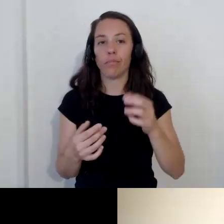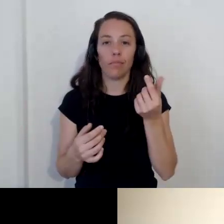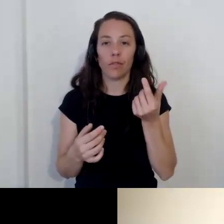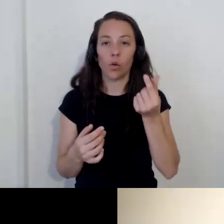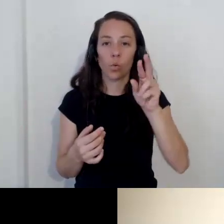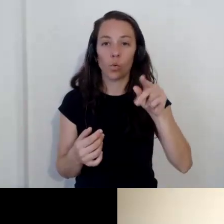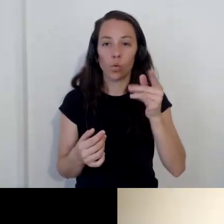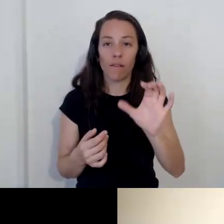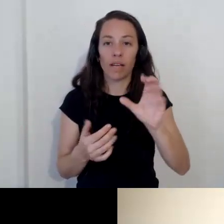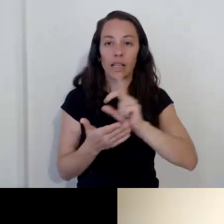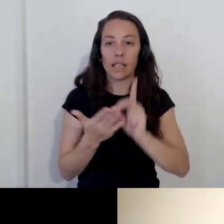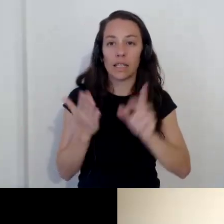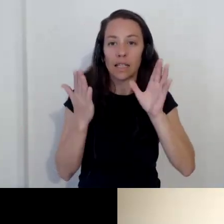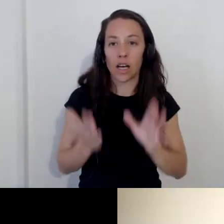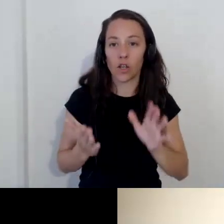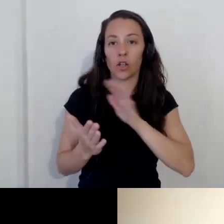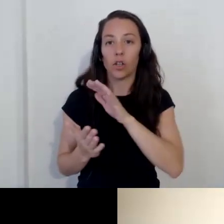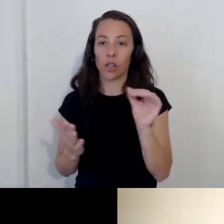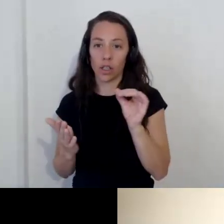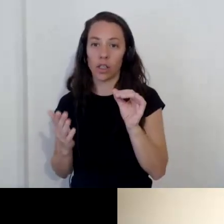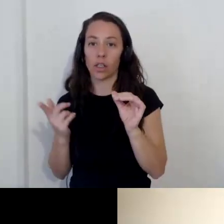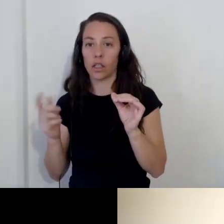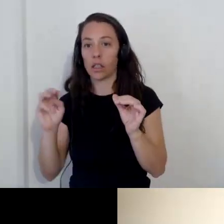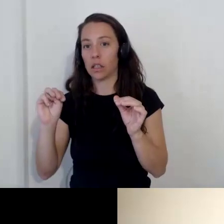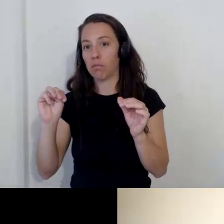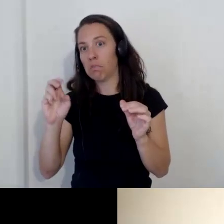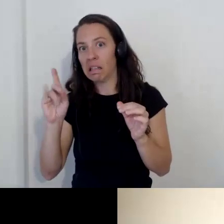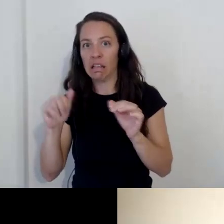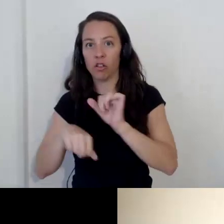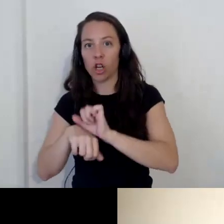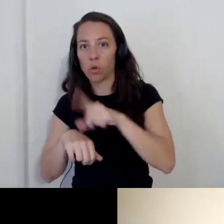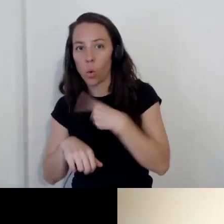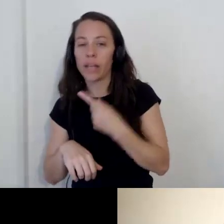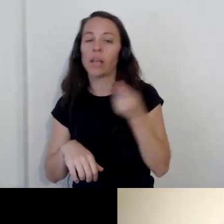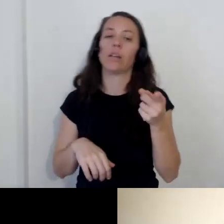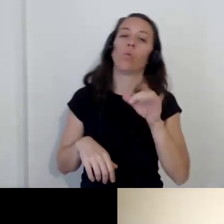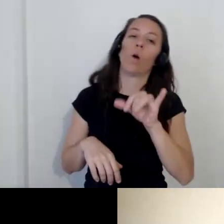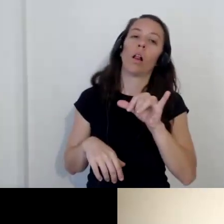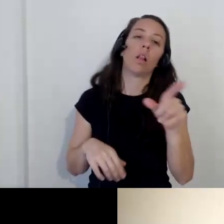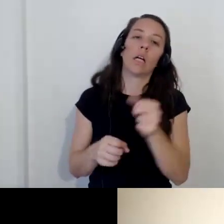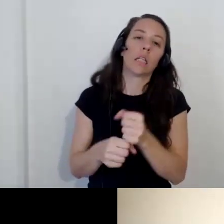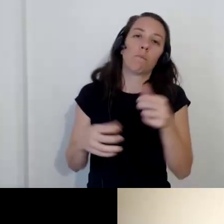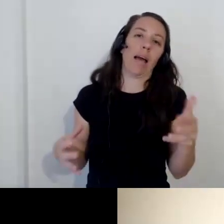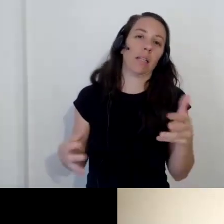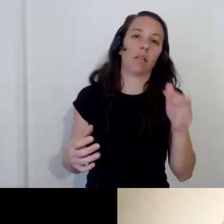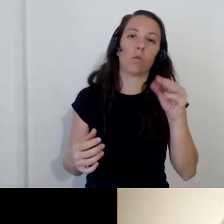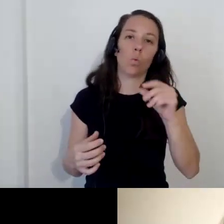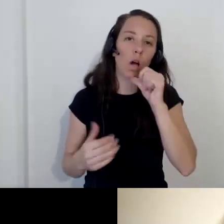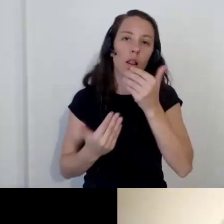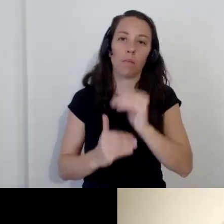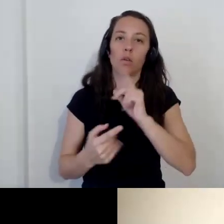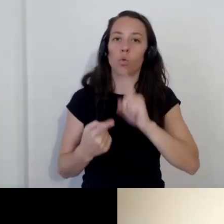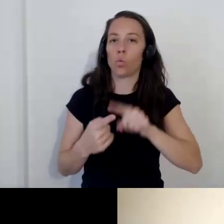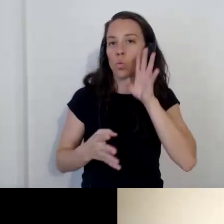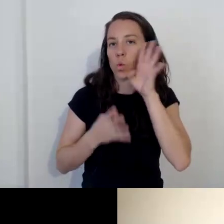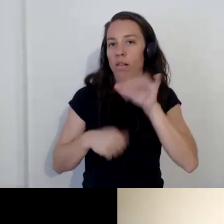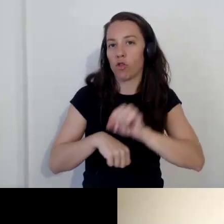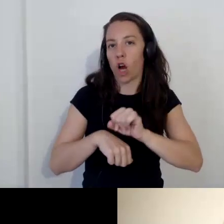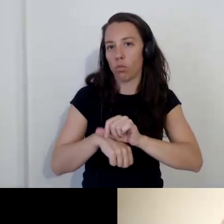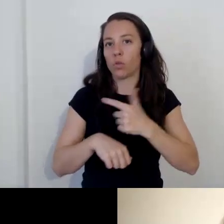you were already going to expand industries. >> KEELY CAT WELLS: Yes expanding. So not limited to graphic design or creative. Expanding pretty quickly.